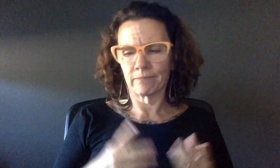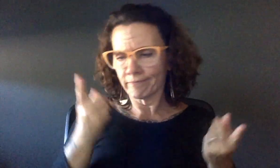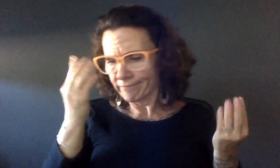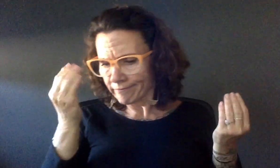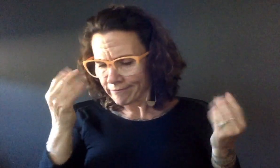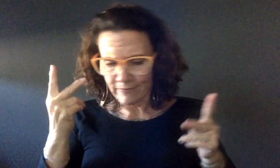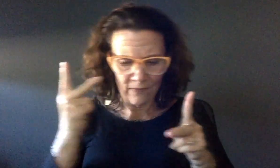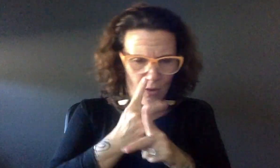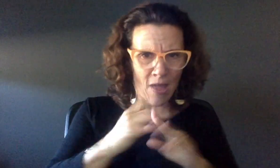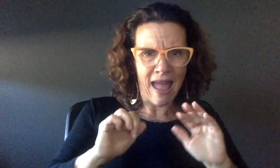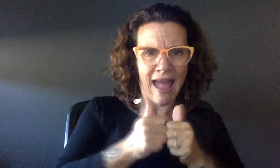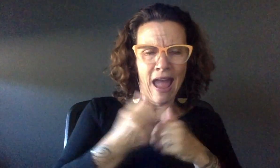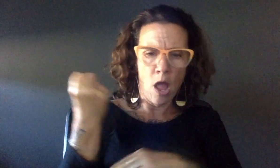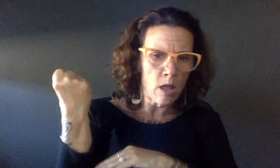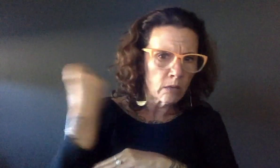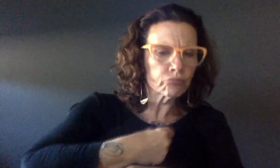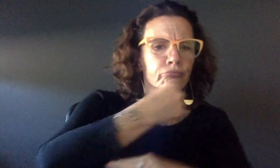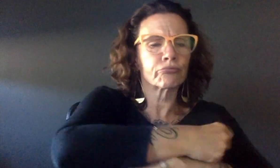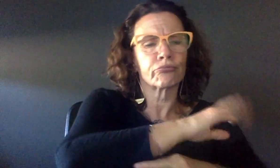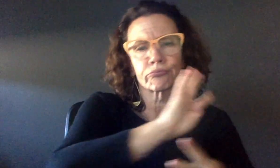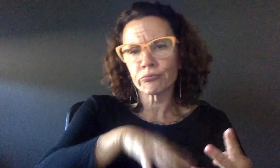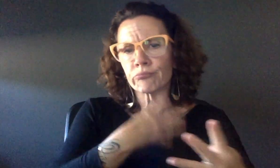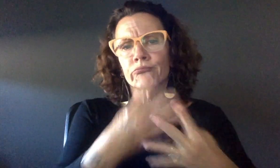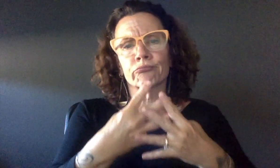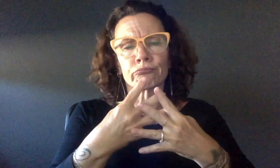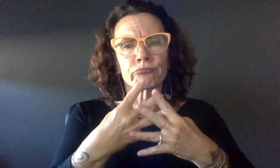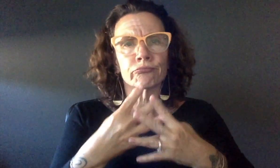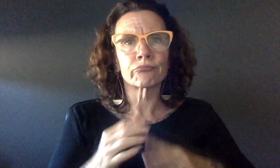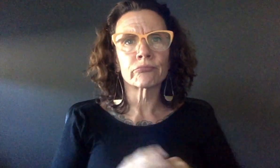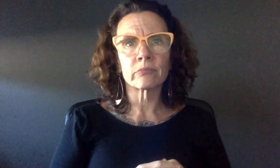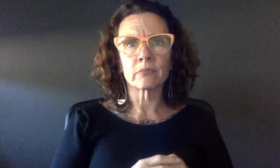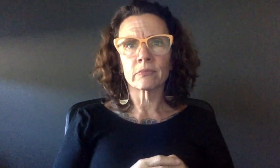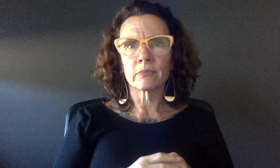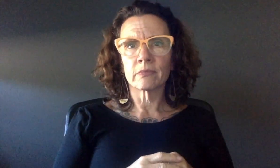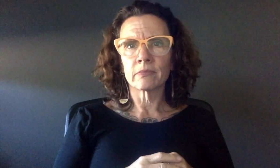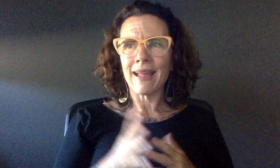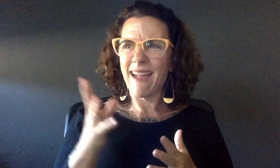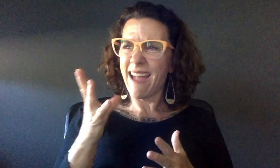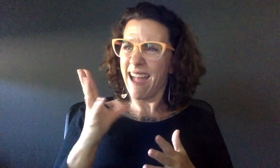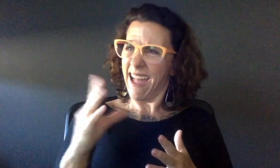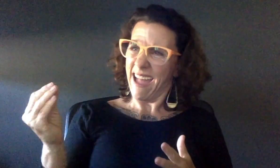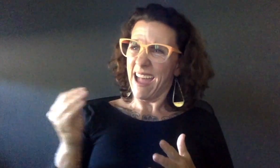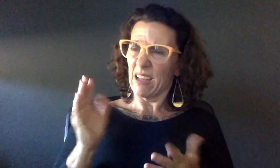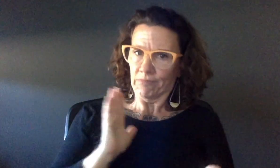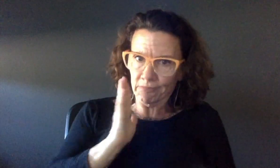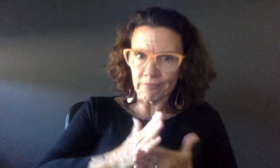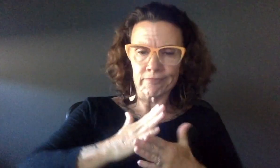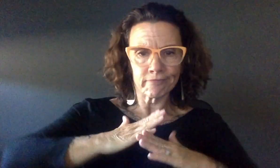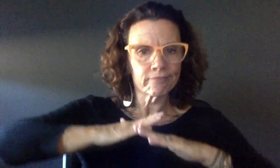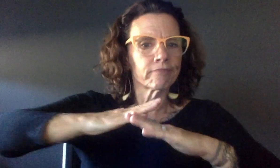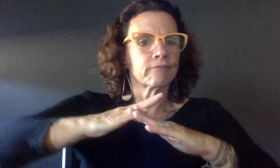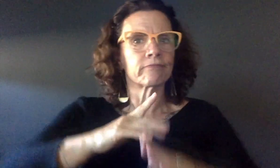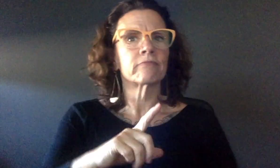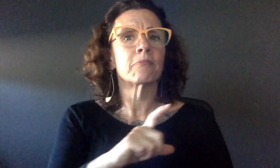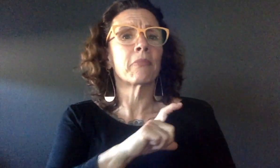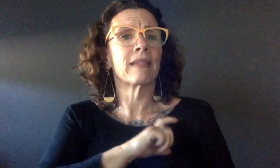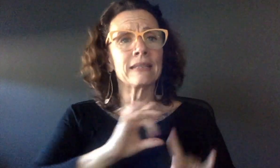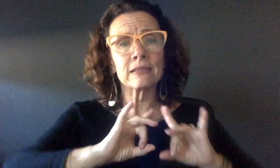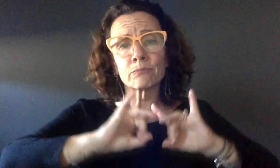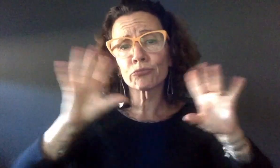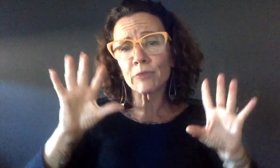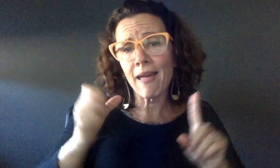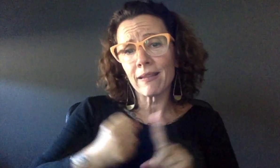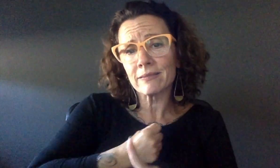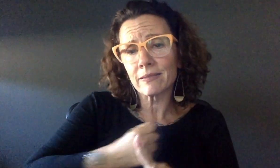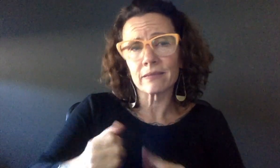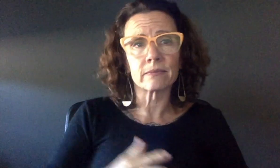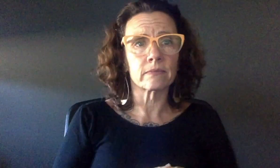closing concentration camps, ending police brutality,